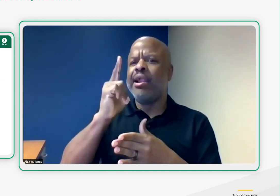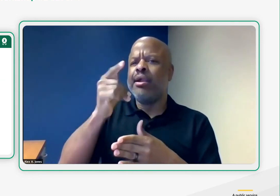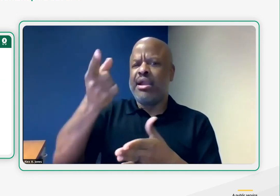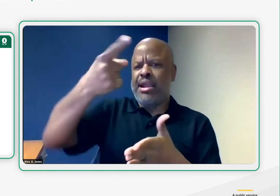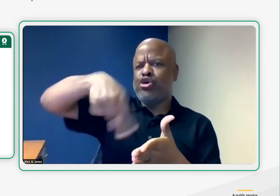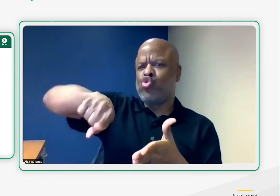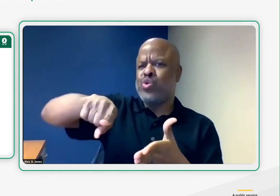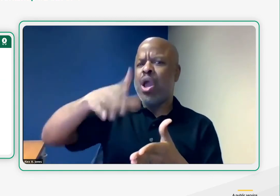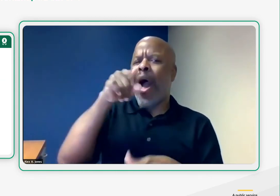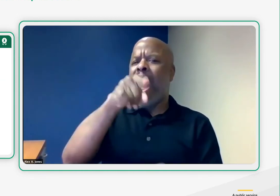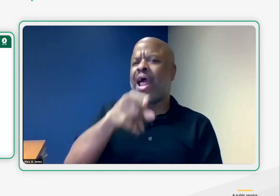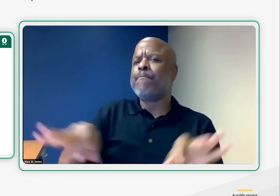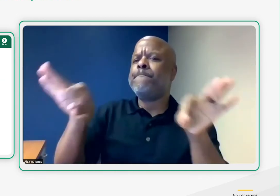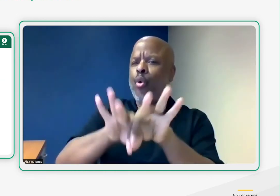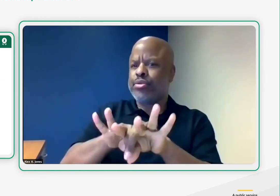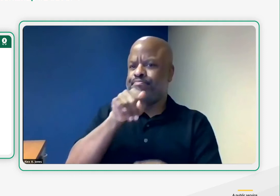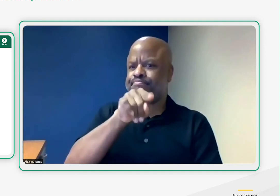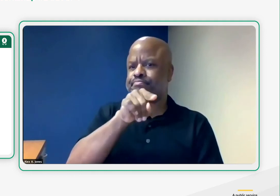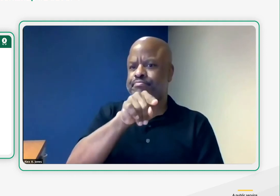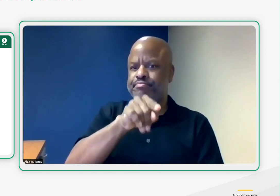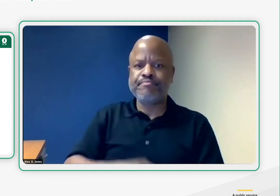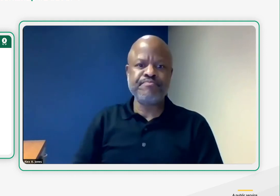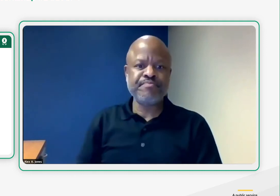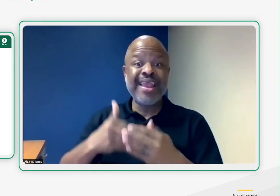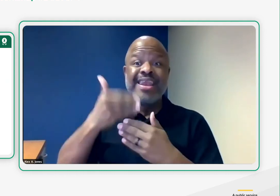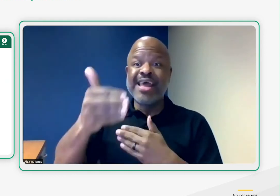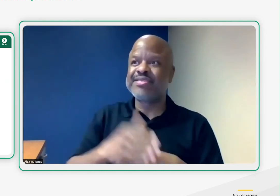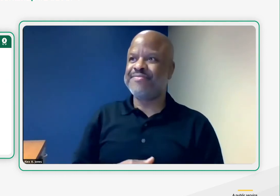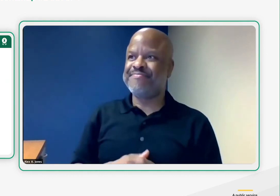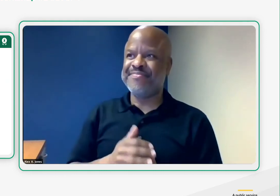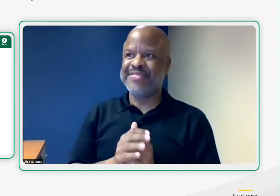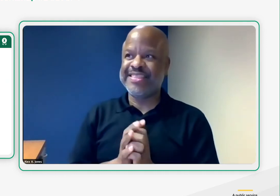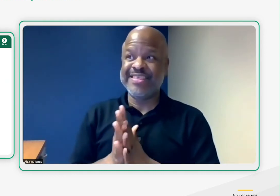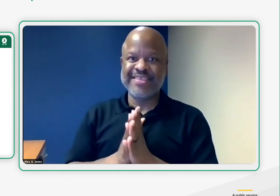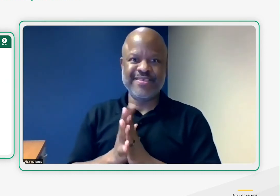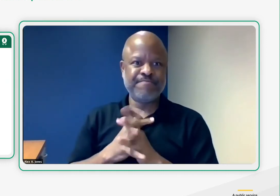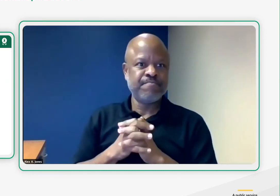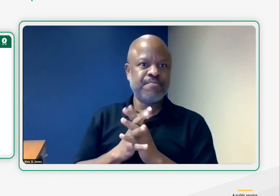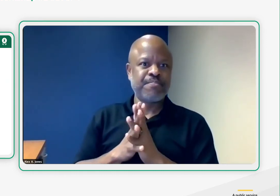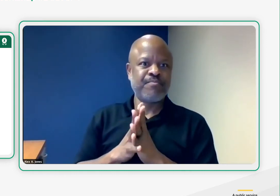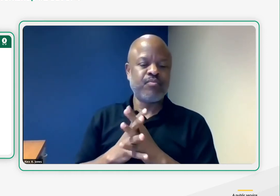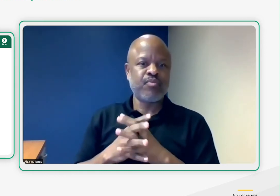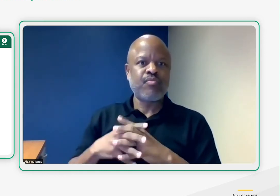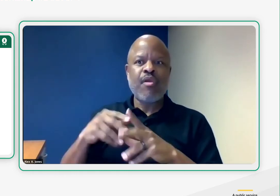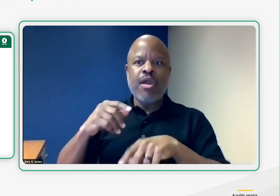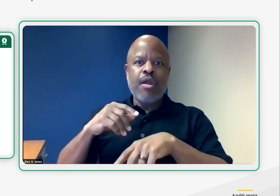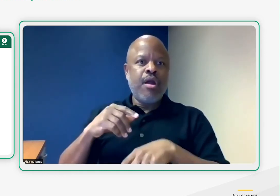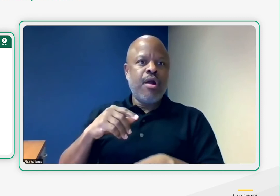And, next week, we are going deeper into what this means. Next slide, please.